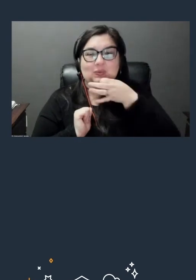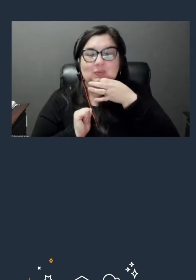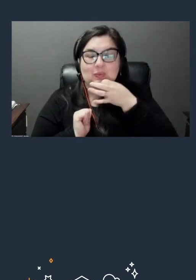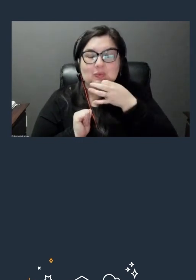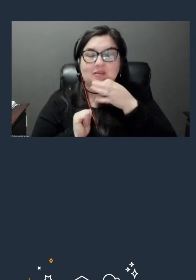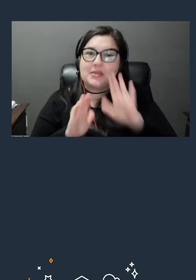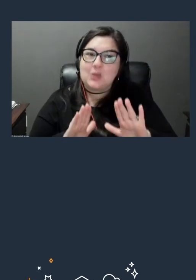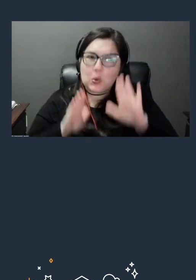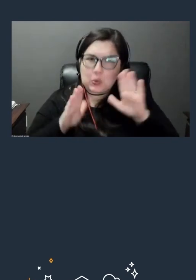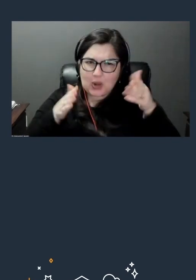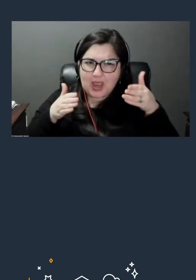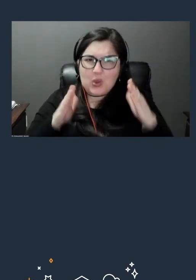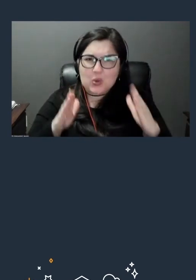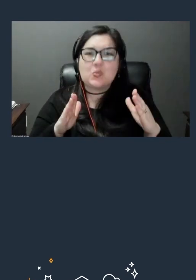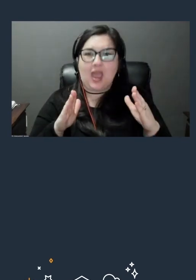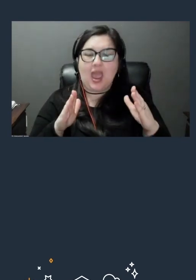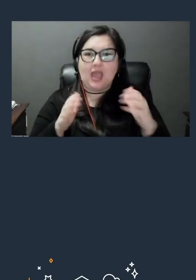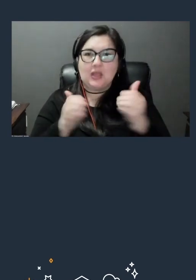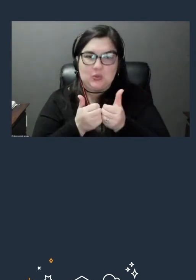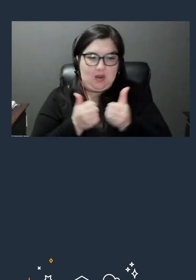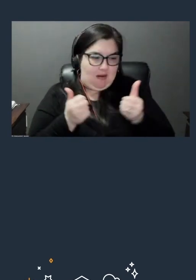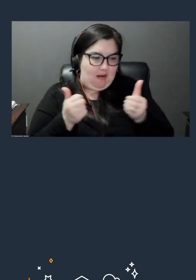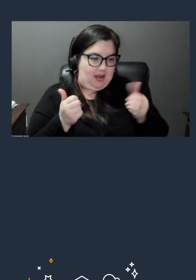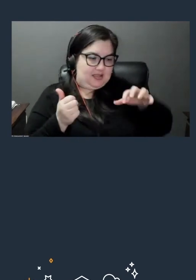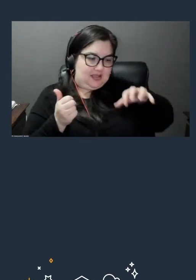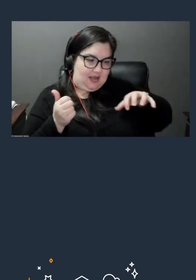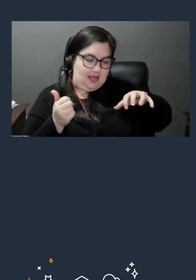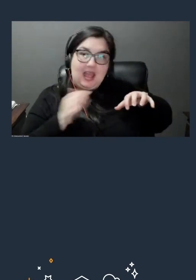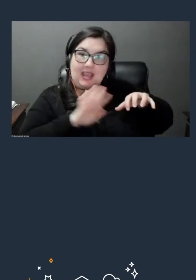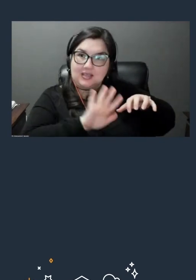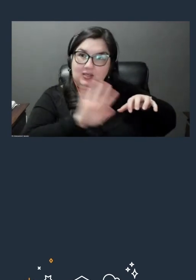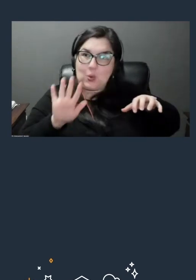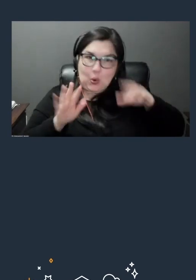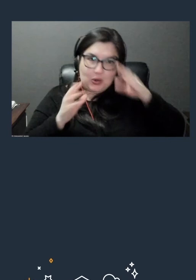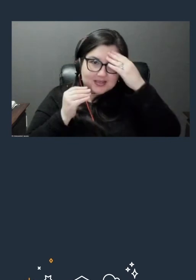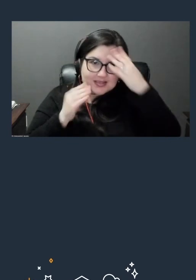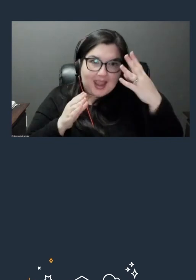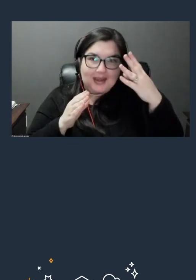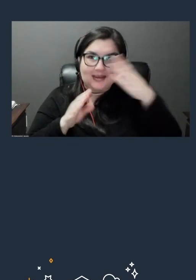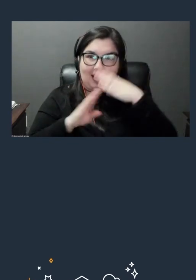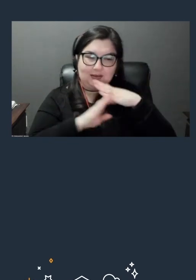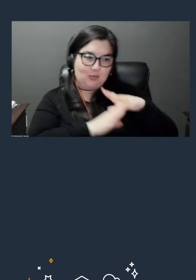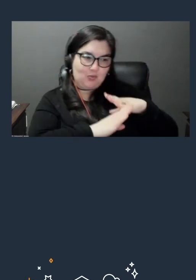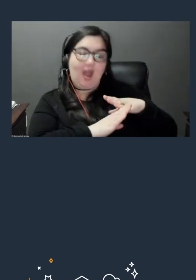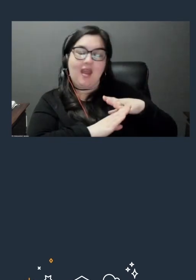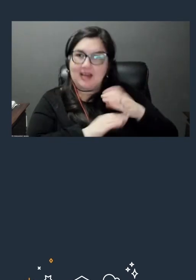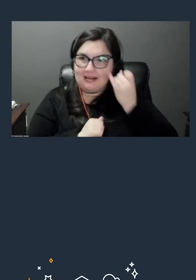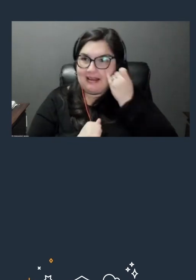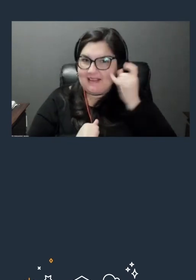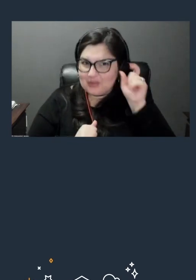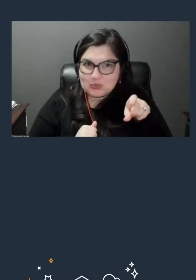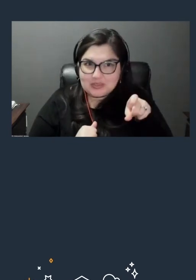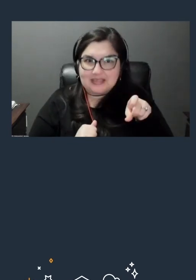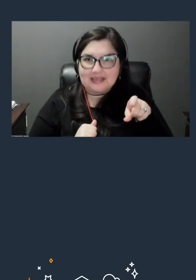to isolate your data and protect it in case you need it from any malicious or rogue intent.